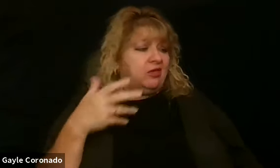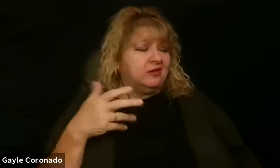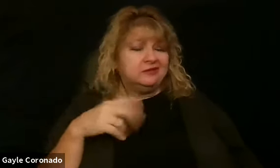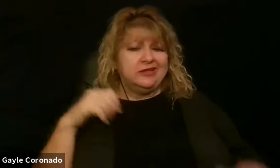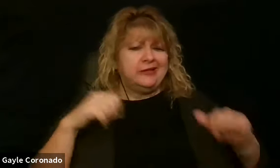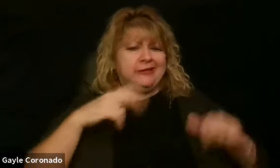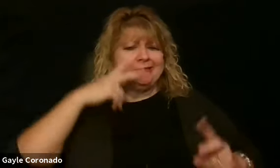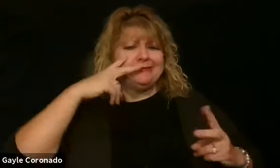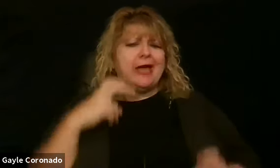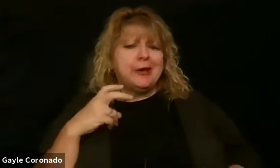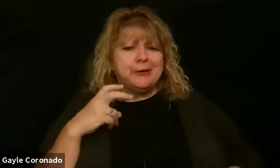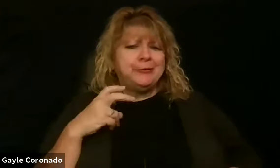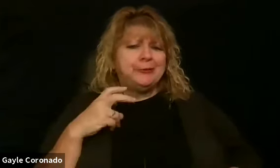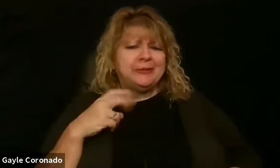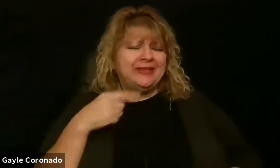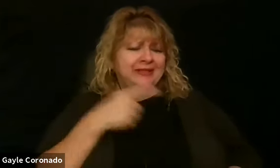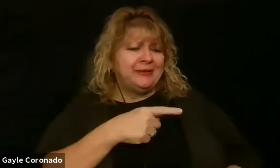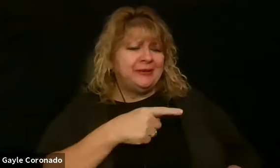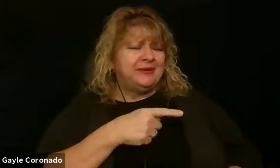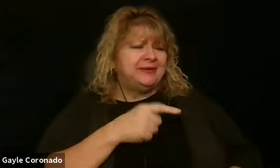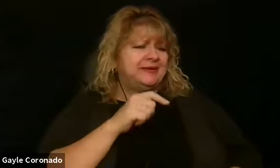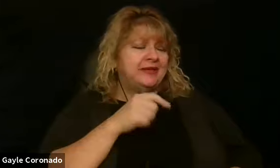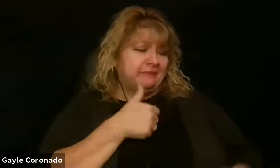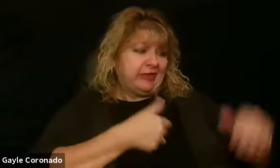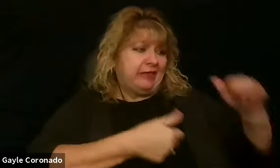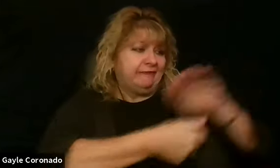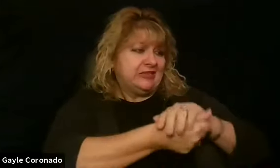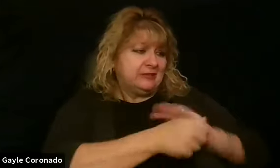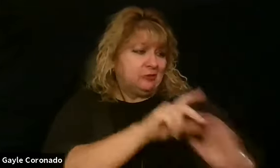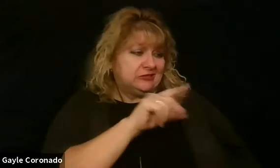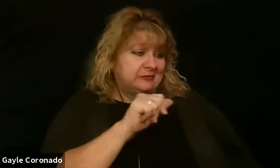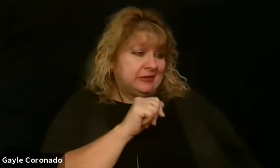that there actually is an invisible disability there to speak up.